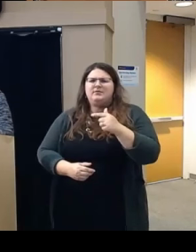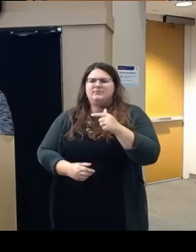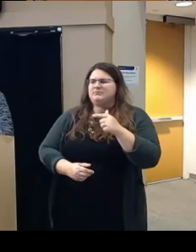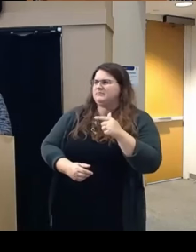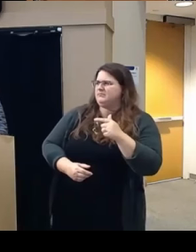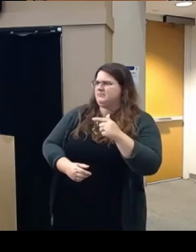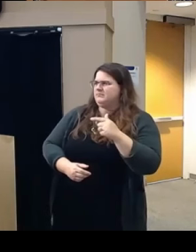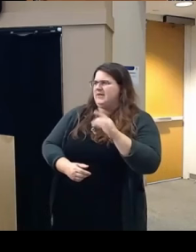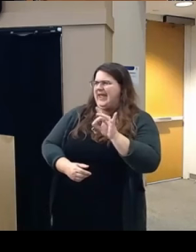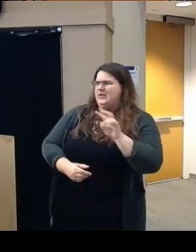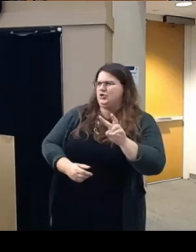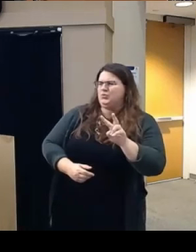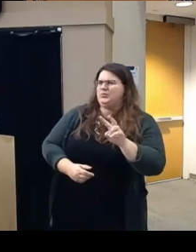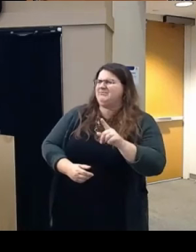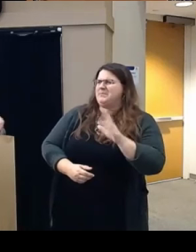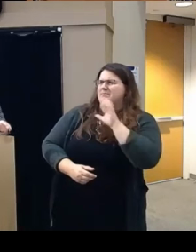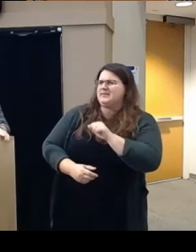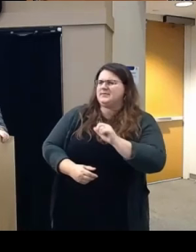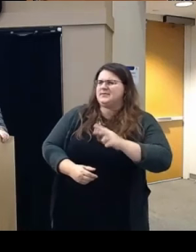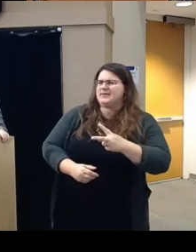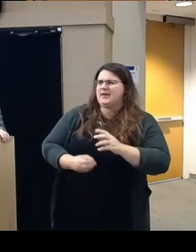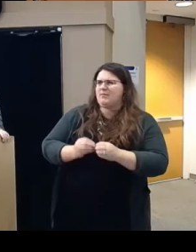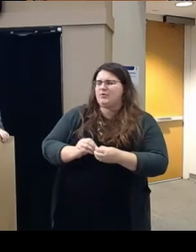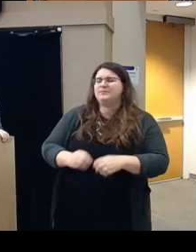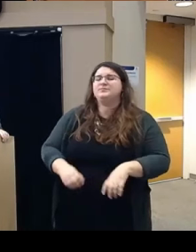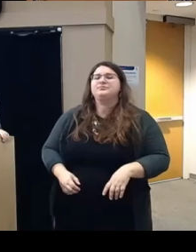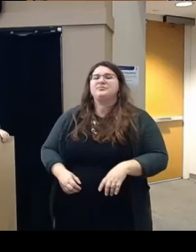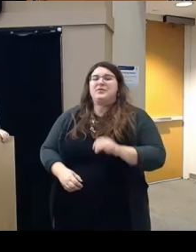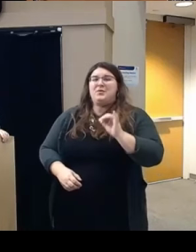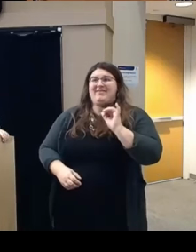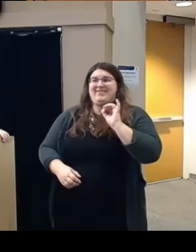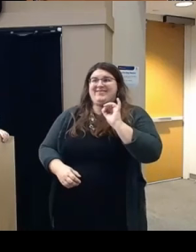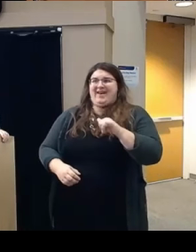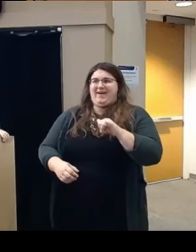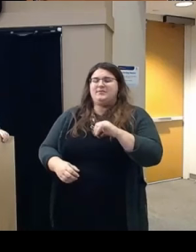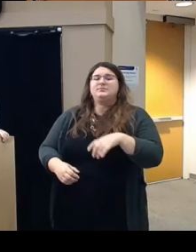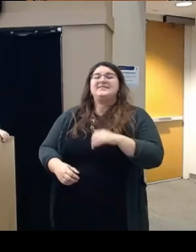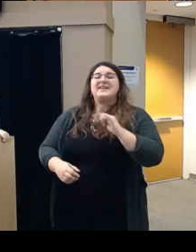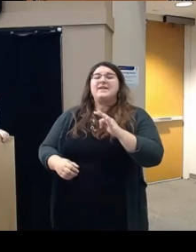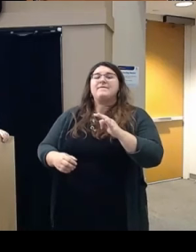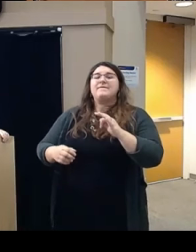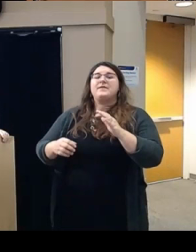units that I'm talking about and if I had to divvy this these three up I would say that 90%